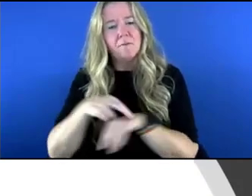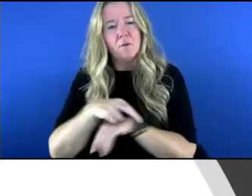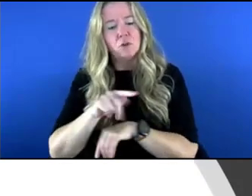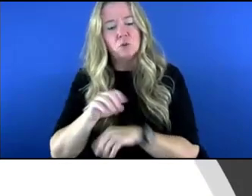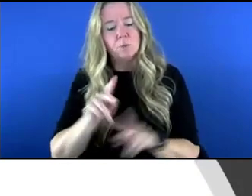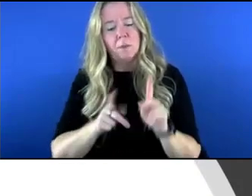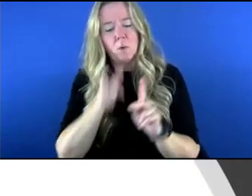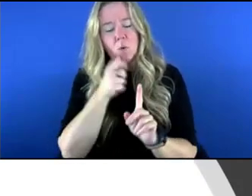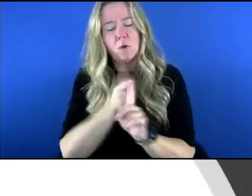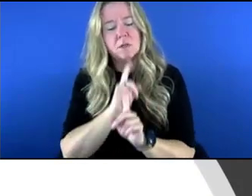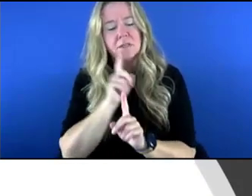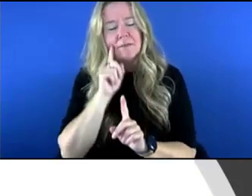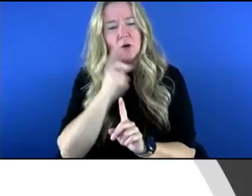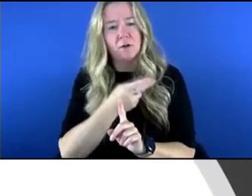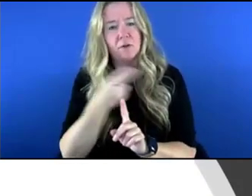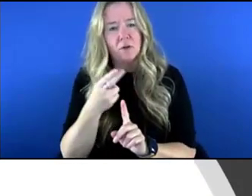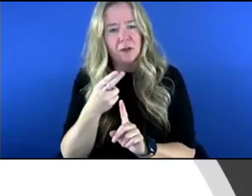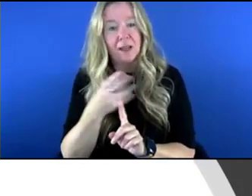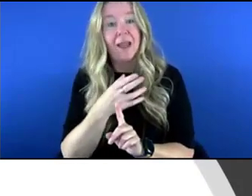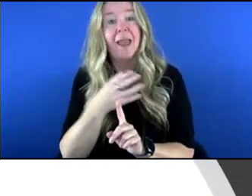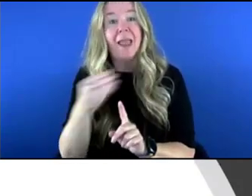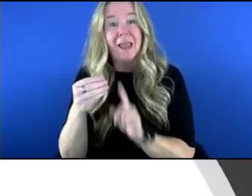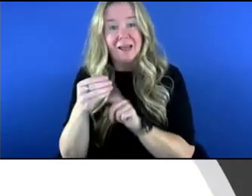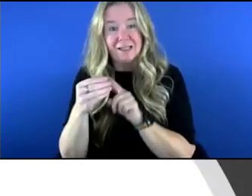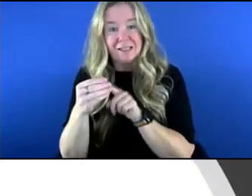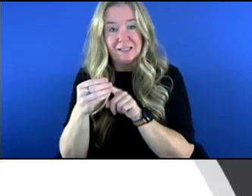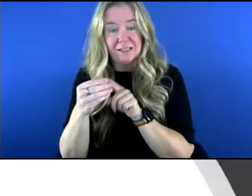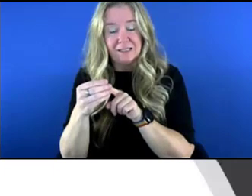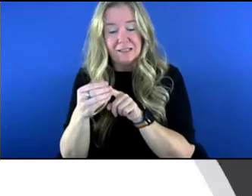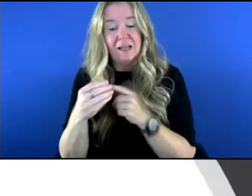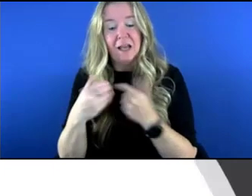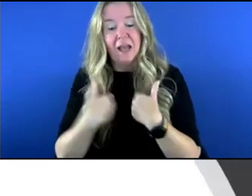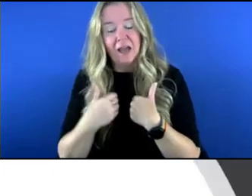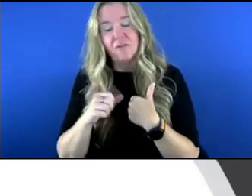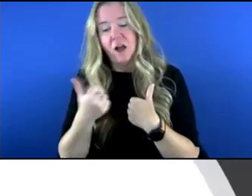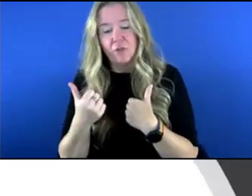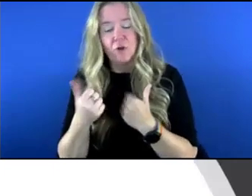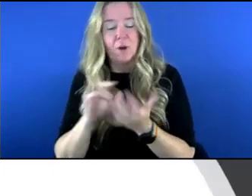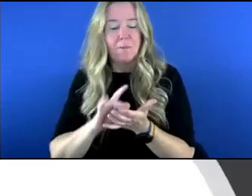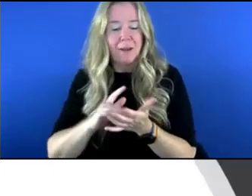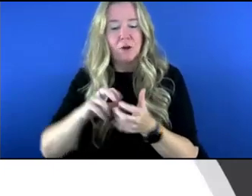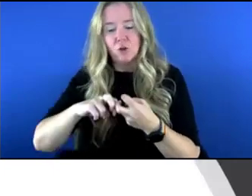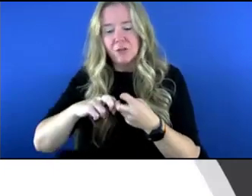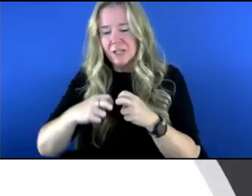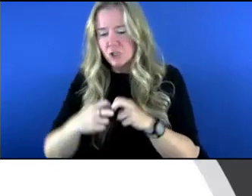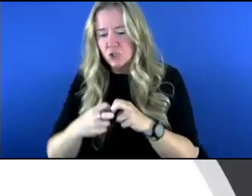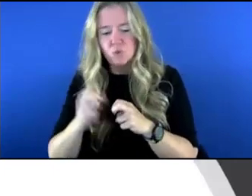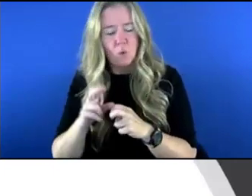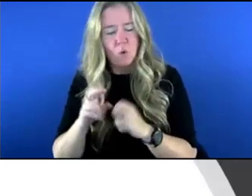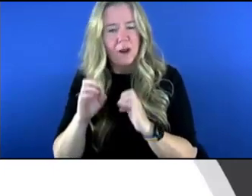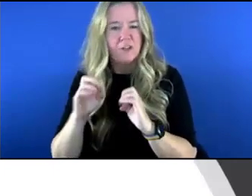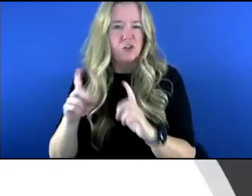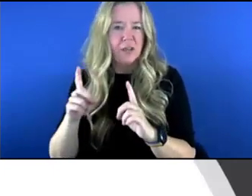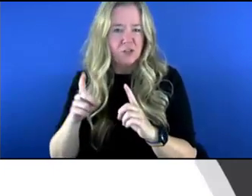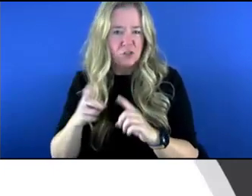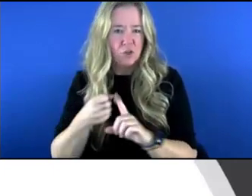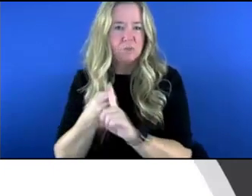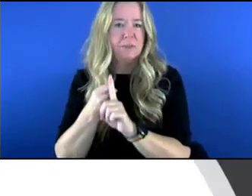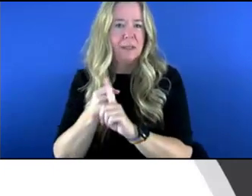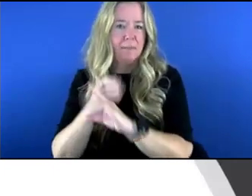who are deaf or hard of hearing and have some underlying medical issue or educational impact.